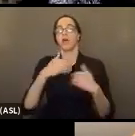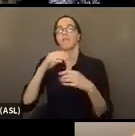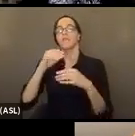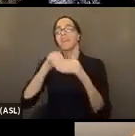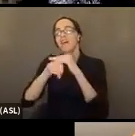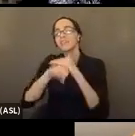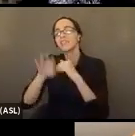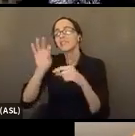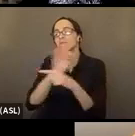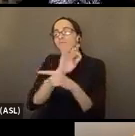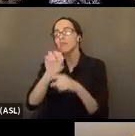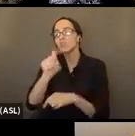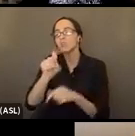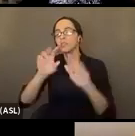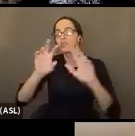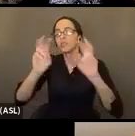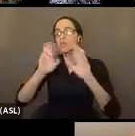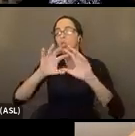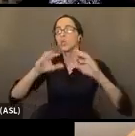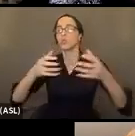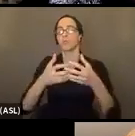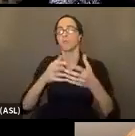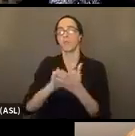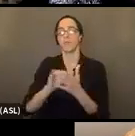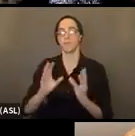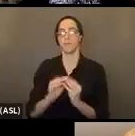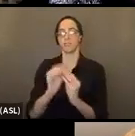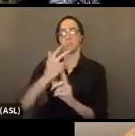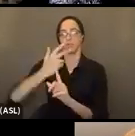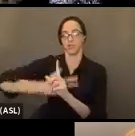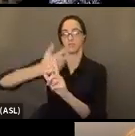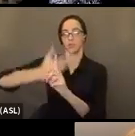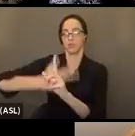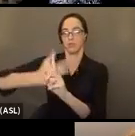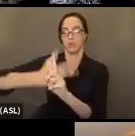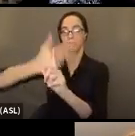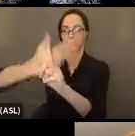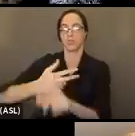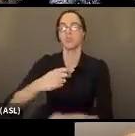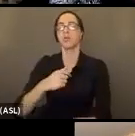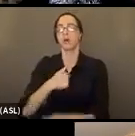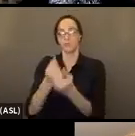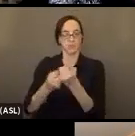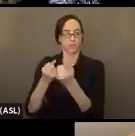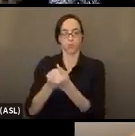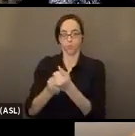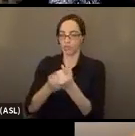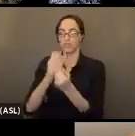been chairing that committee for the past three years the committee includes representatives from